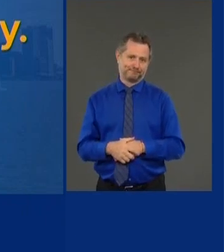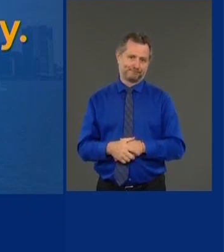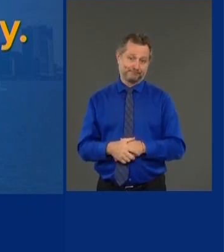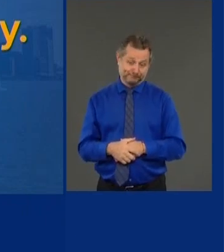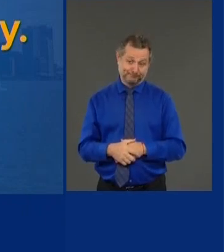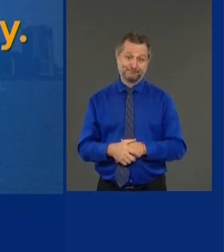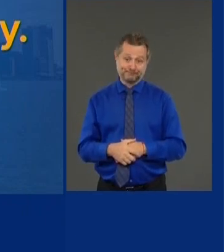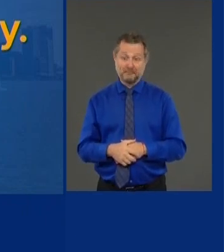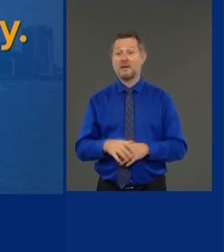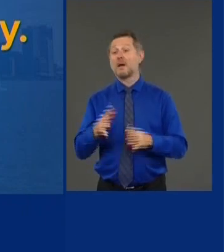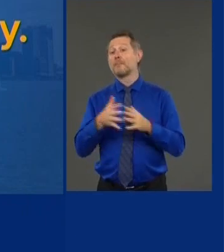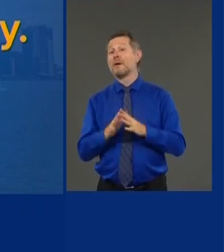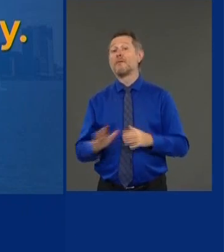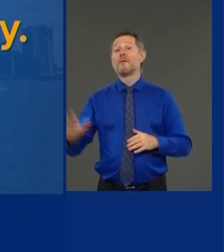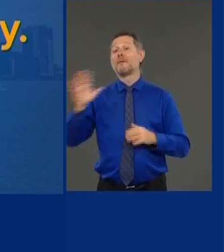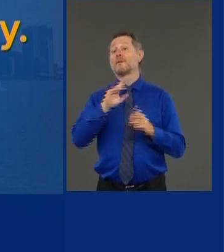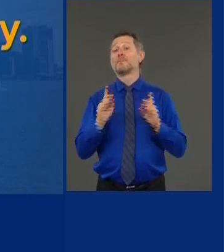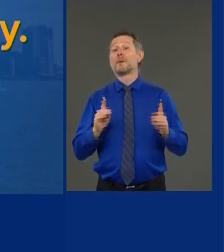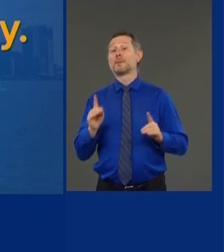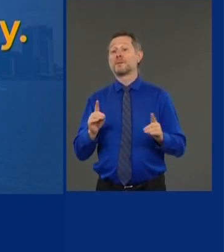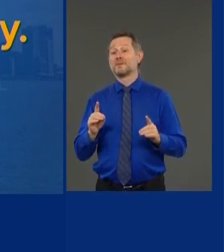RESET BUTTON AND YOU START WITH